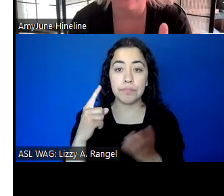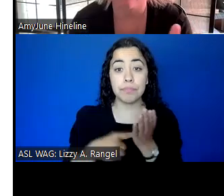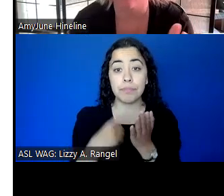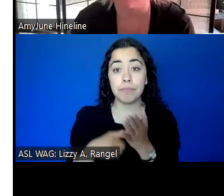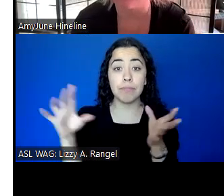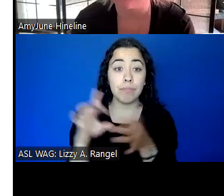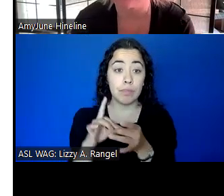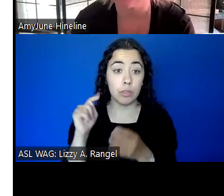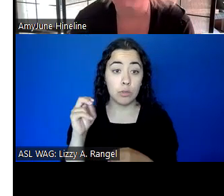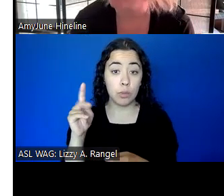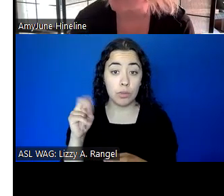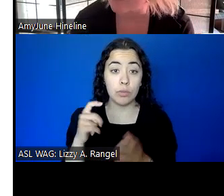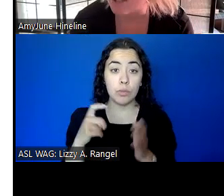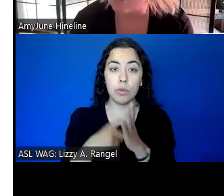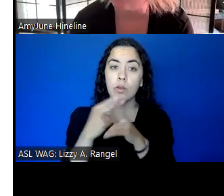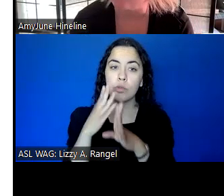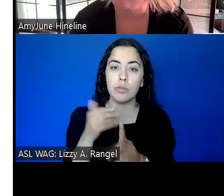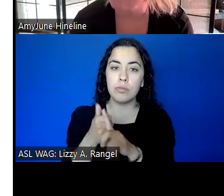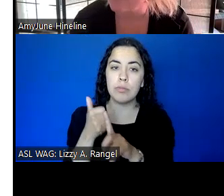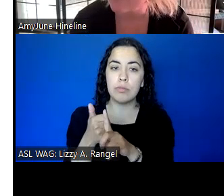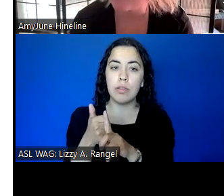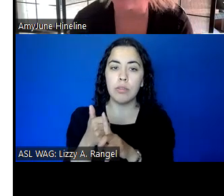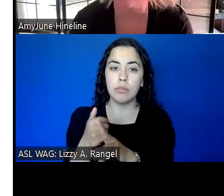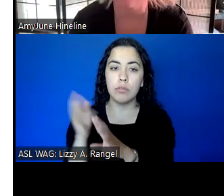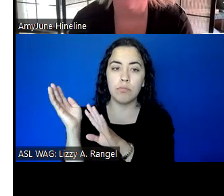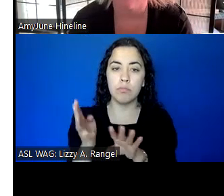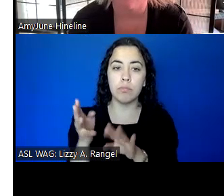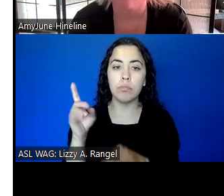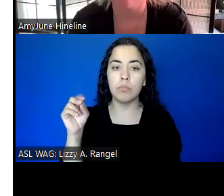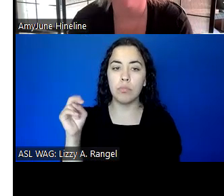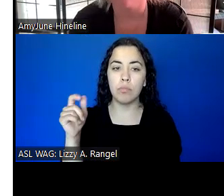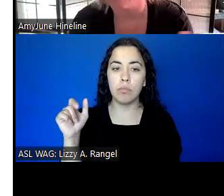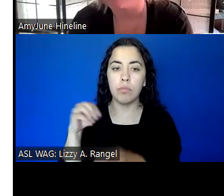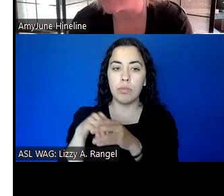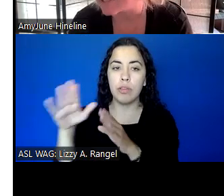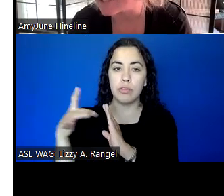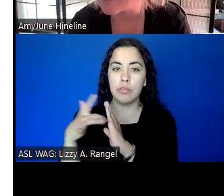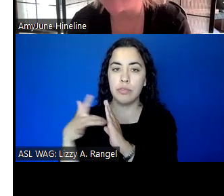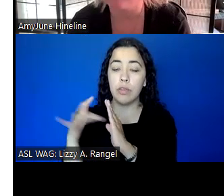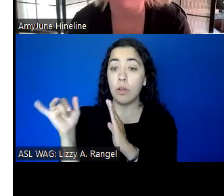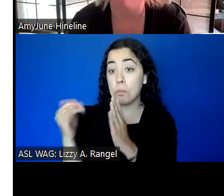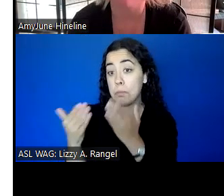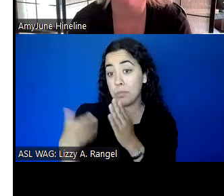project I am working on, I have a multitude of authentication apps that I can use.